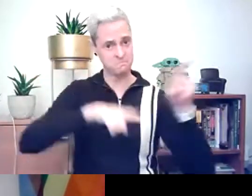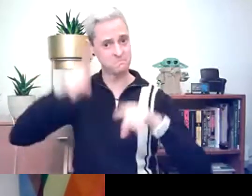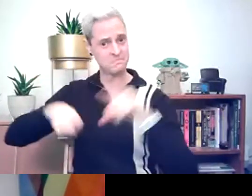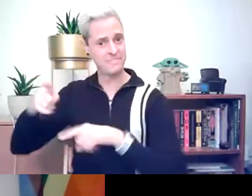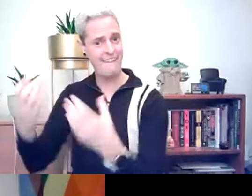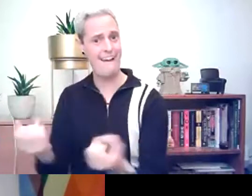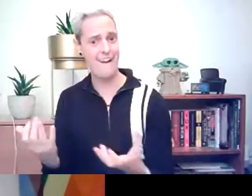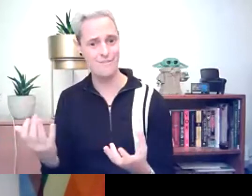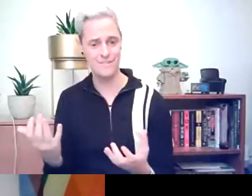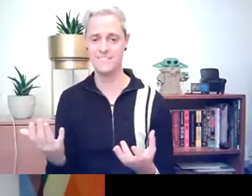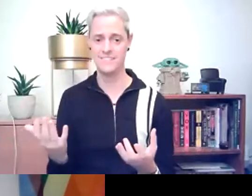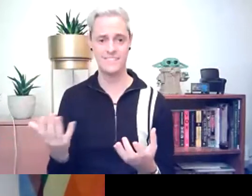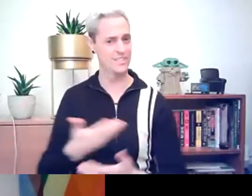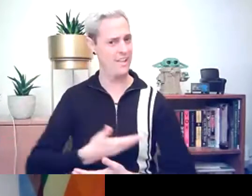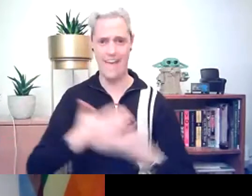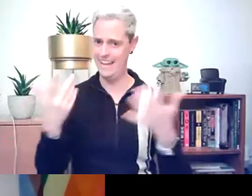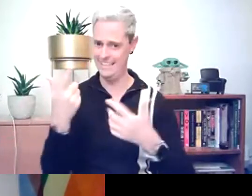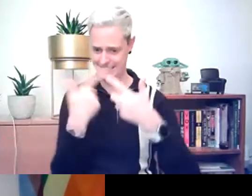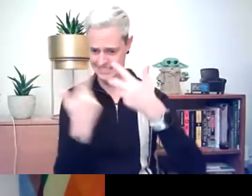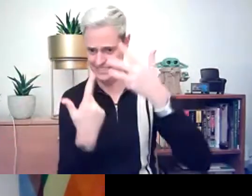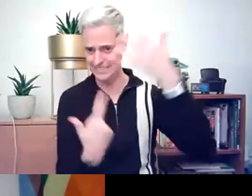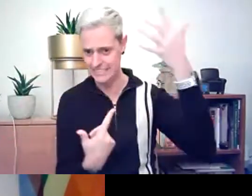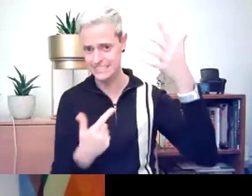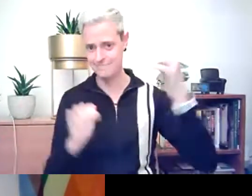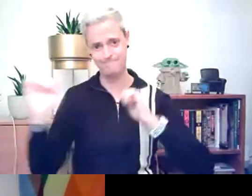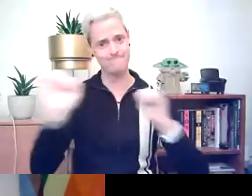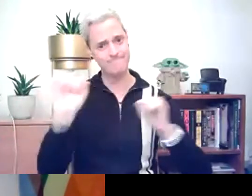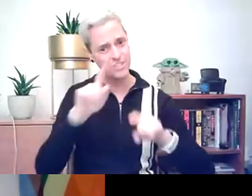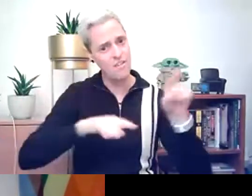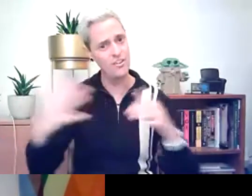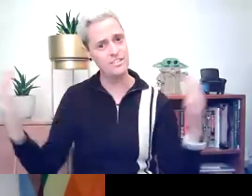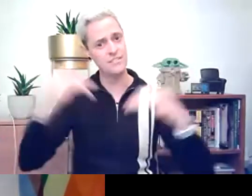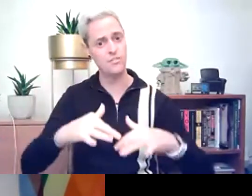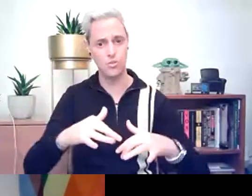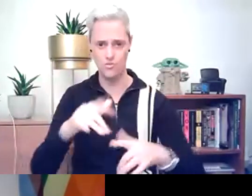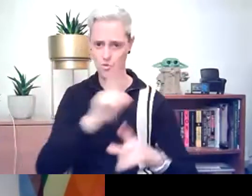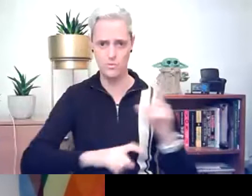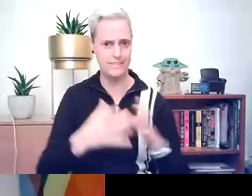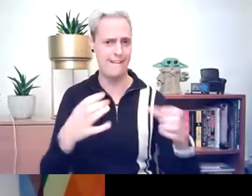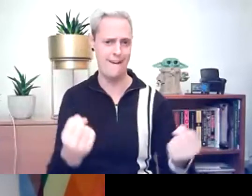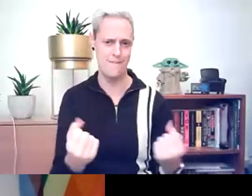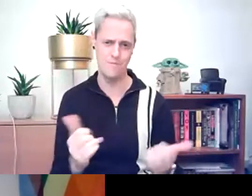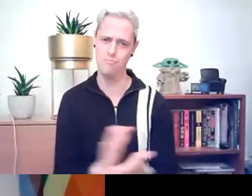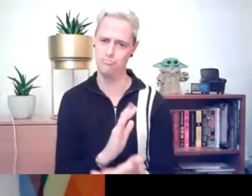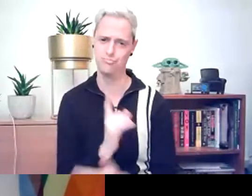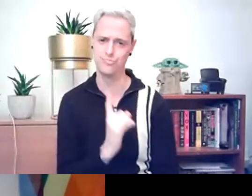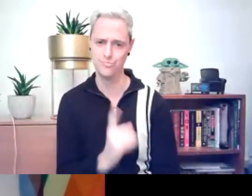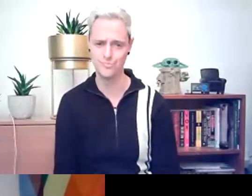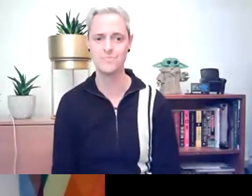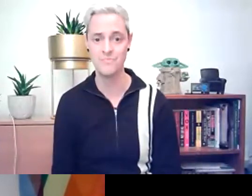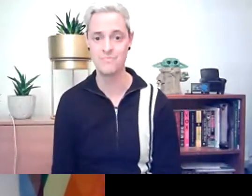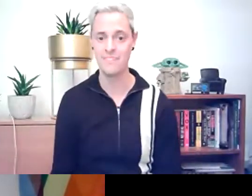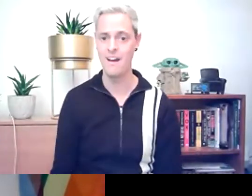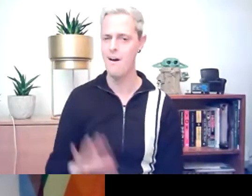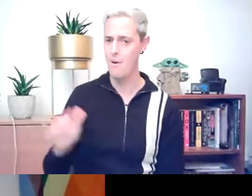me to take it to a lot of different conferences with a lot of different stakeholders that's